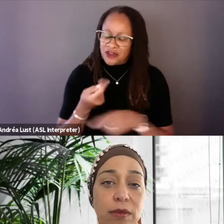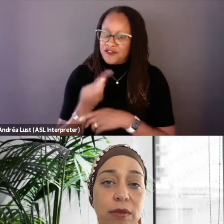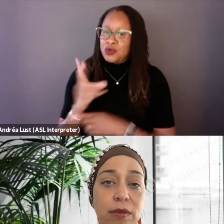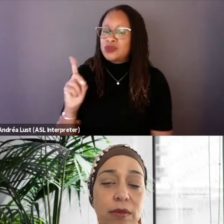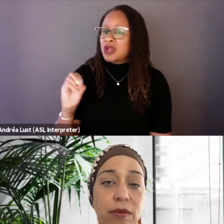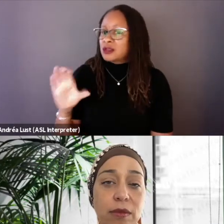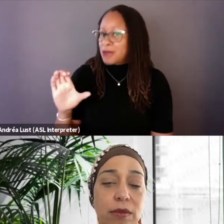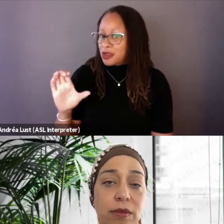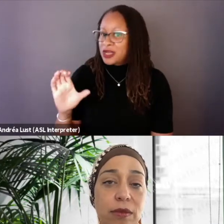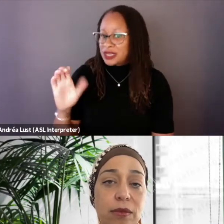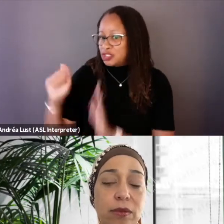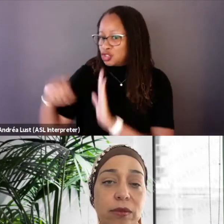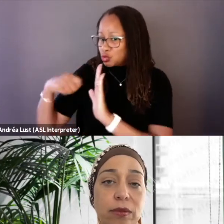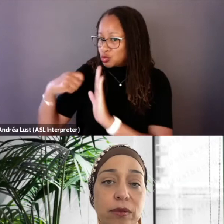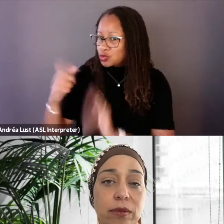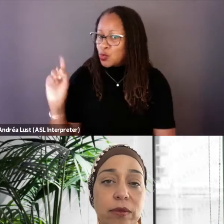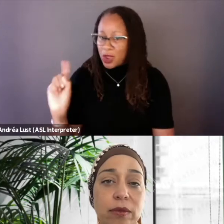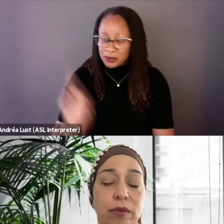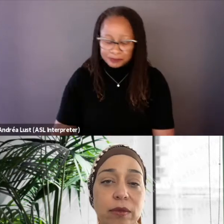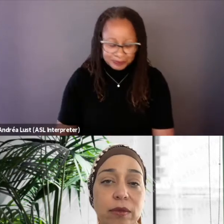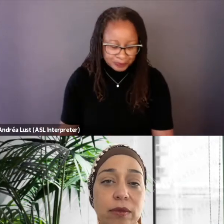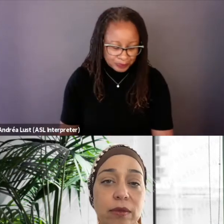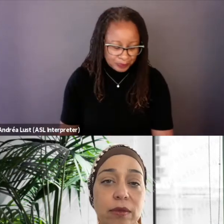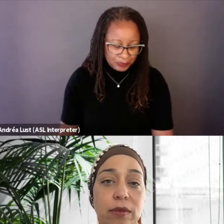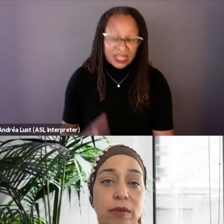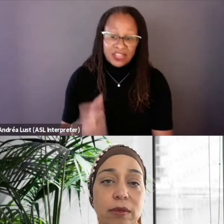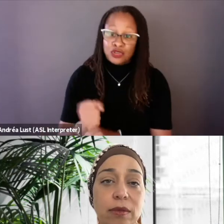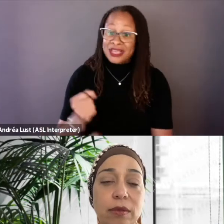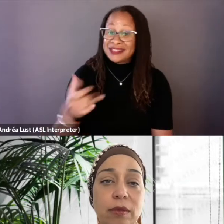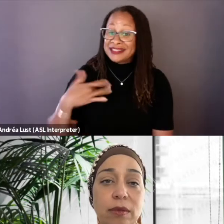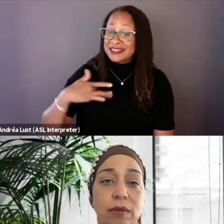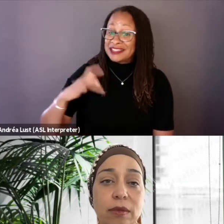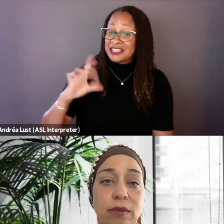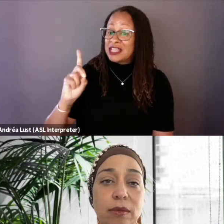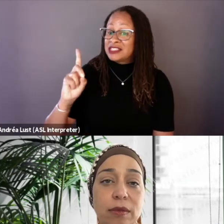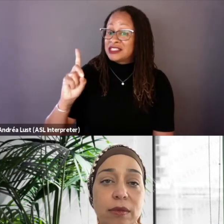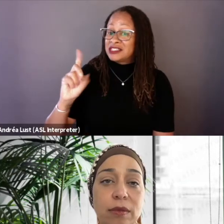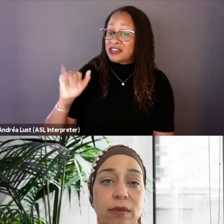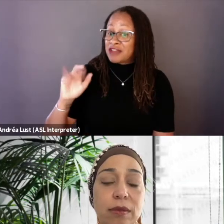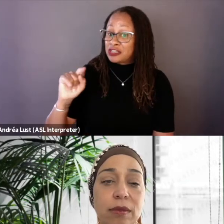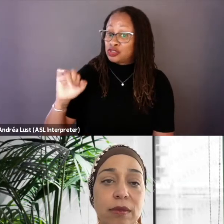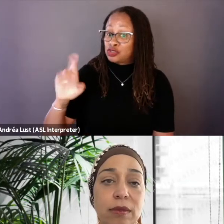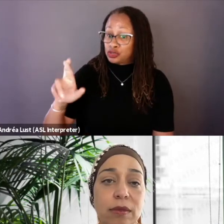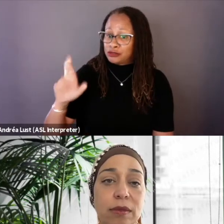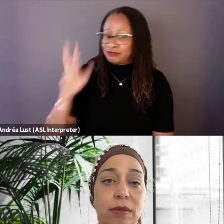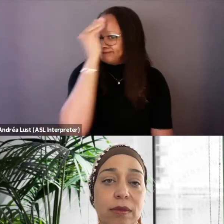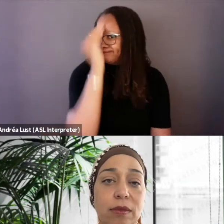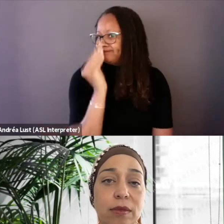where you get the sense that the director is like telling you what he or she wants you to say